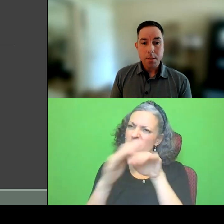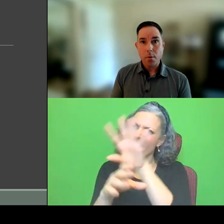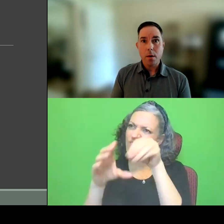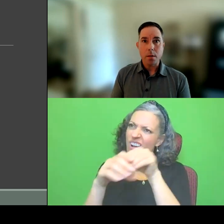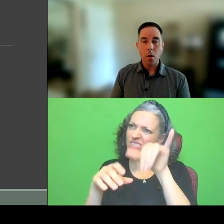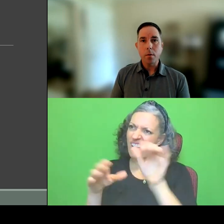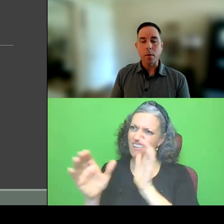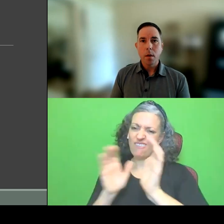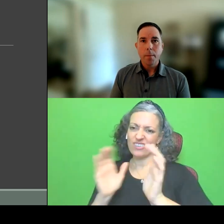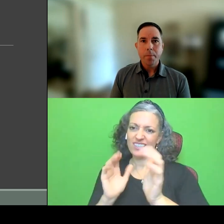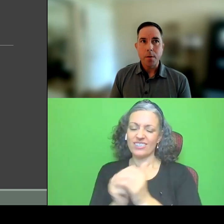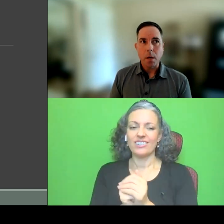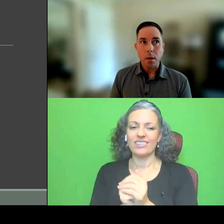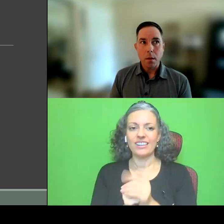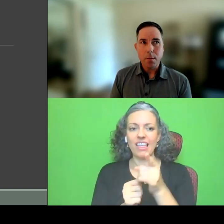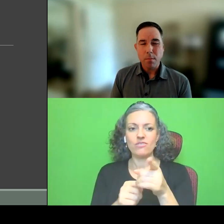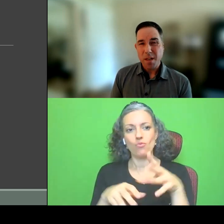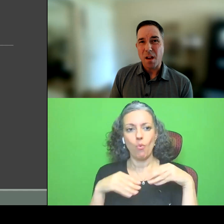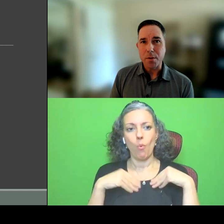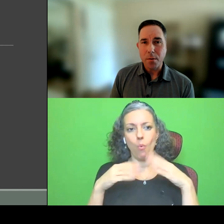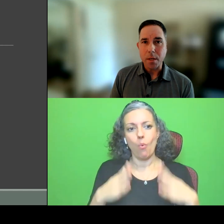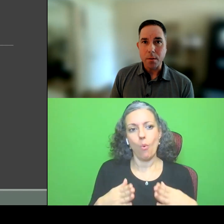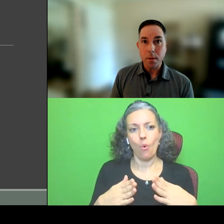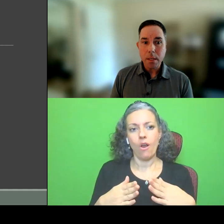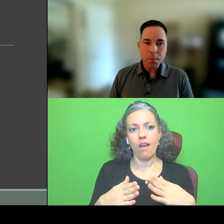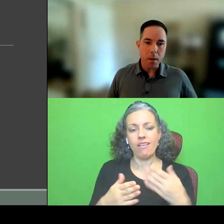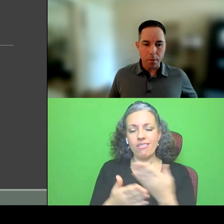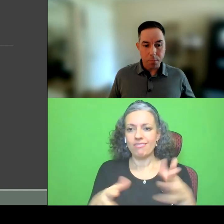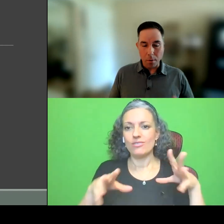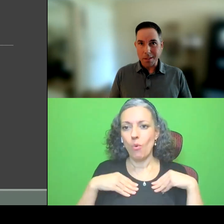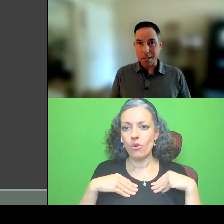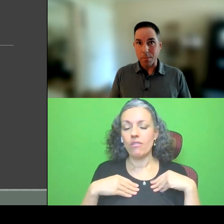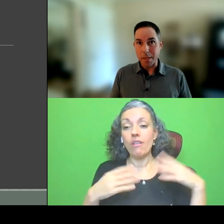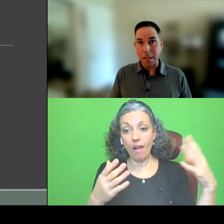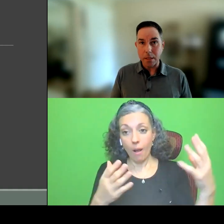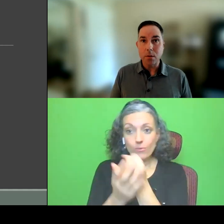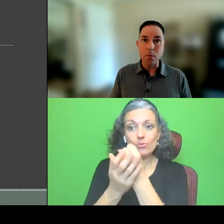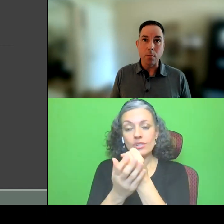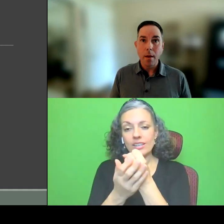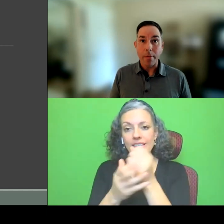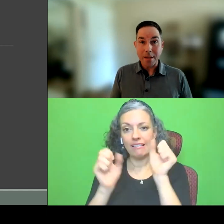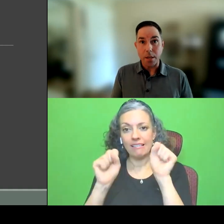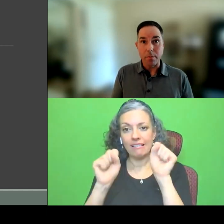As a product owner, there's a tremendous opportunity to be at least able to pull accessibility into that